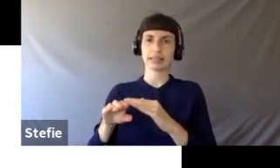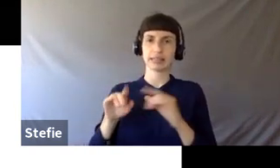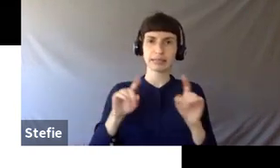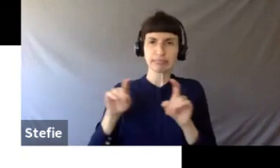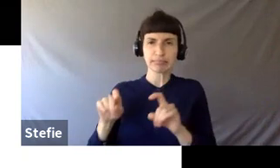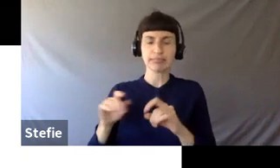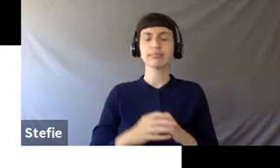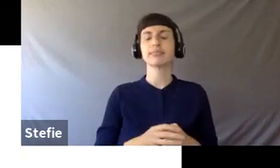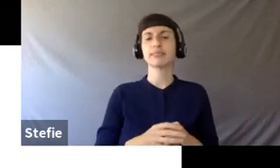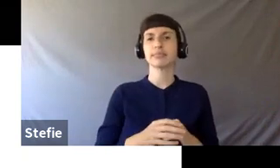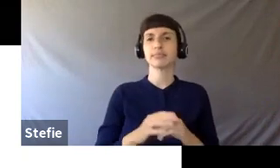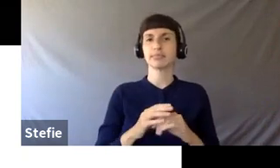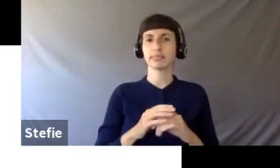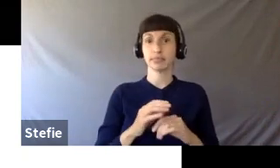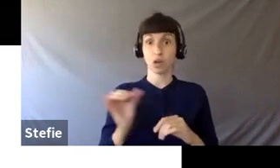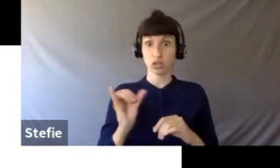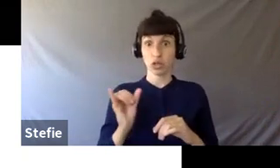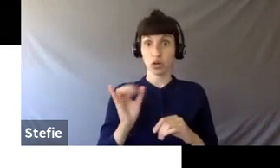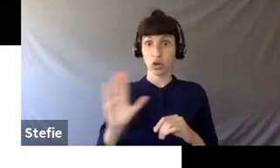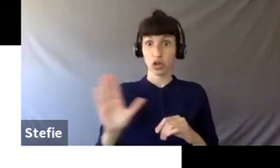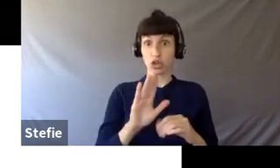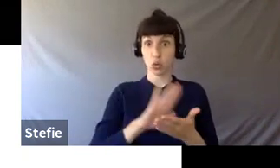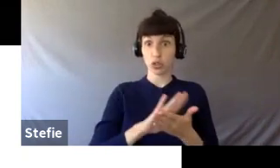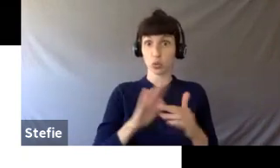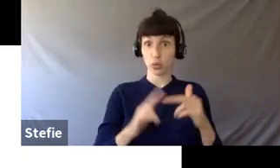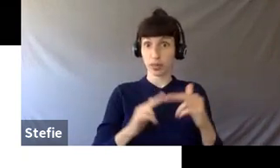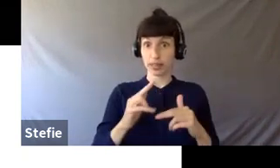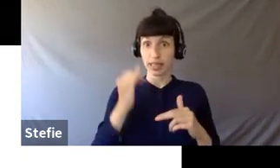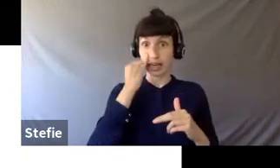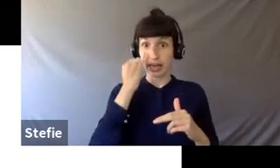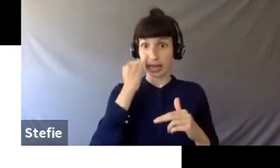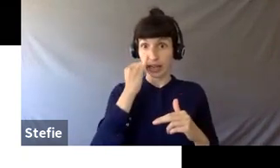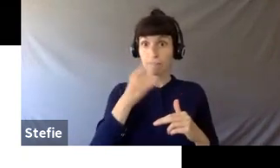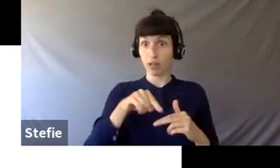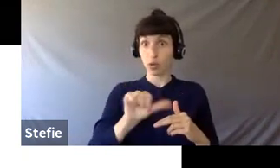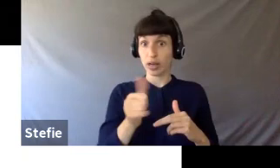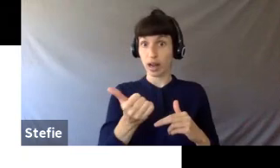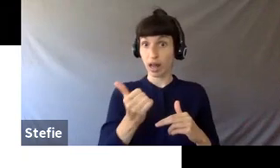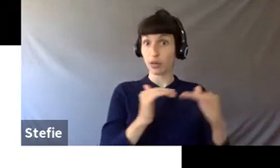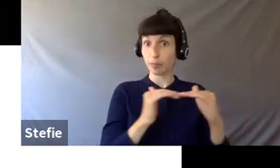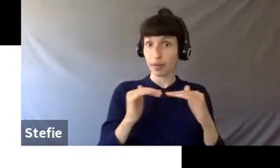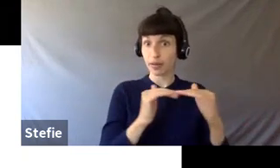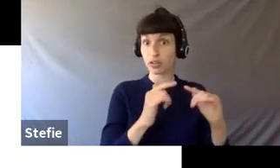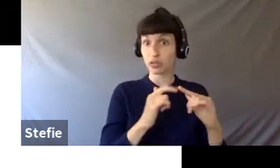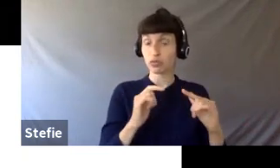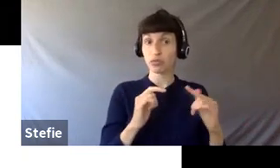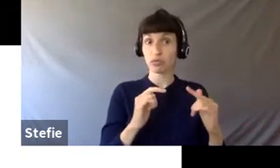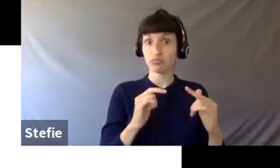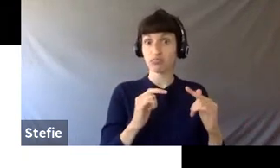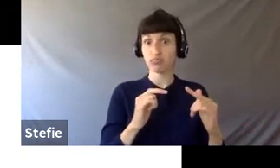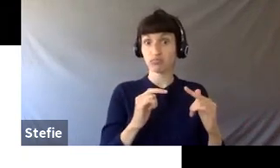Your job tonight IF you have access -- and if you don't this got that someone in the district to give you access -- figure out how to join others and the other thing I recommend with